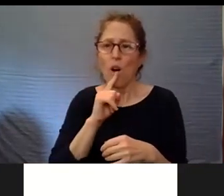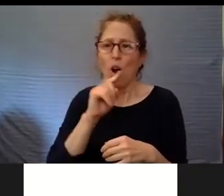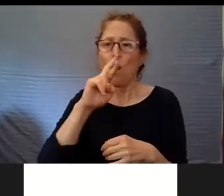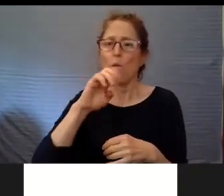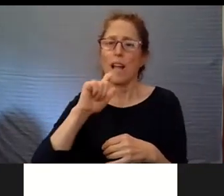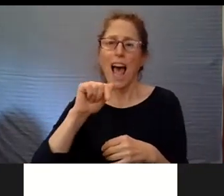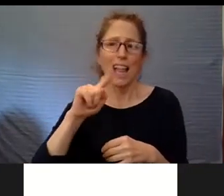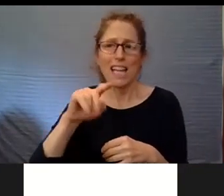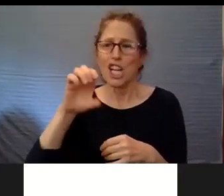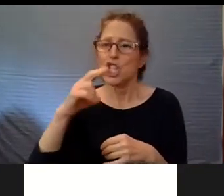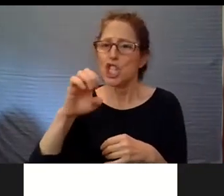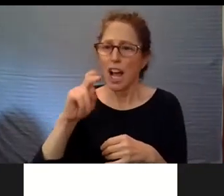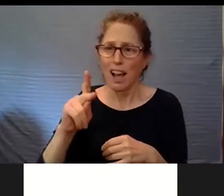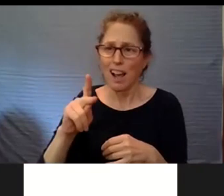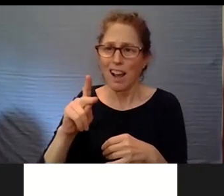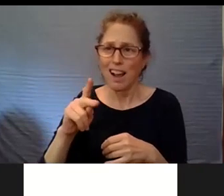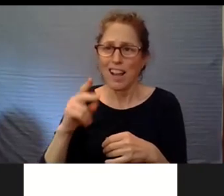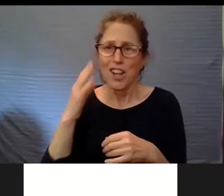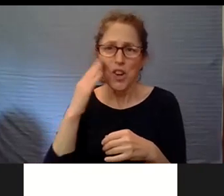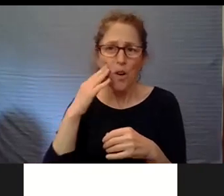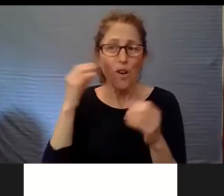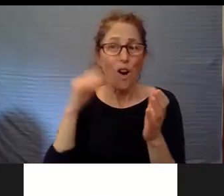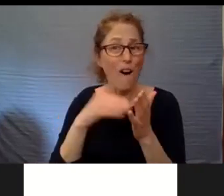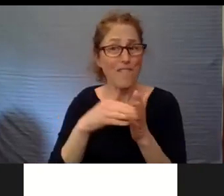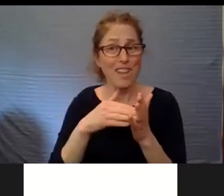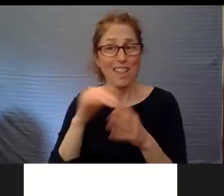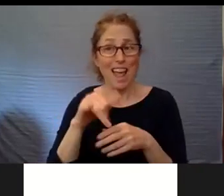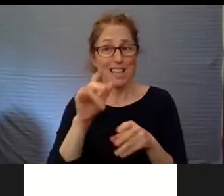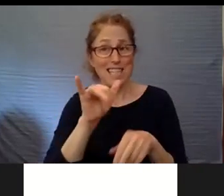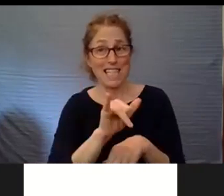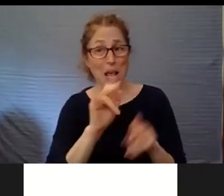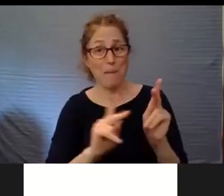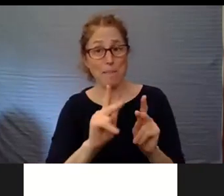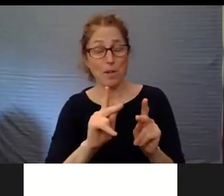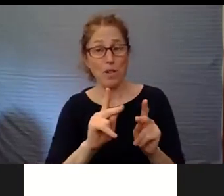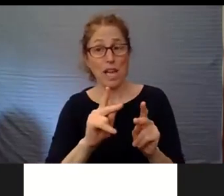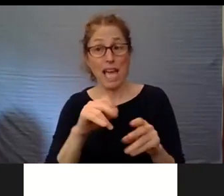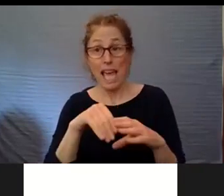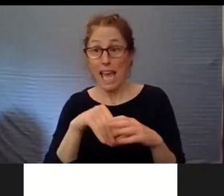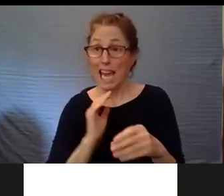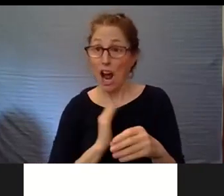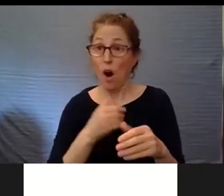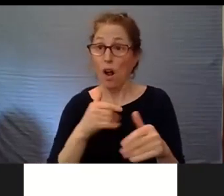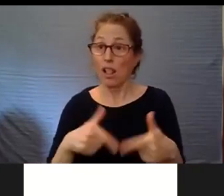A lot of times those are the same people who, in our lives, when we have asked for accommodations, like